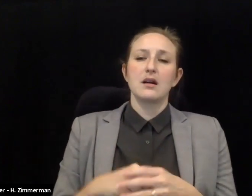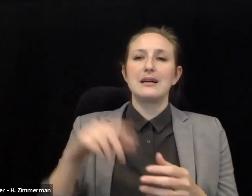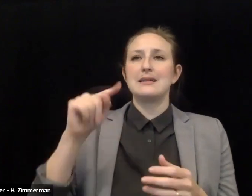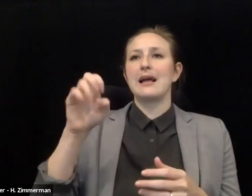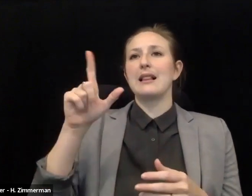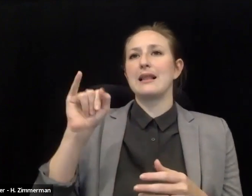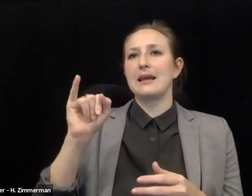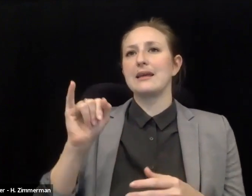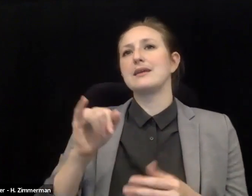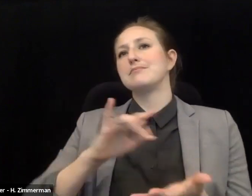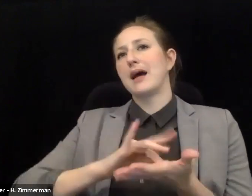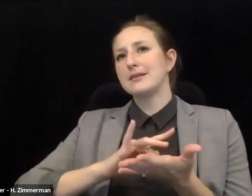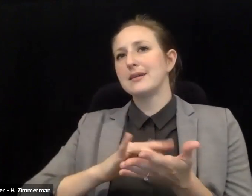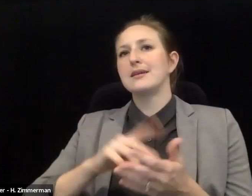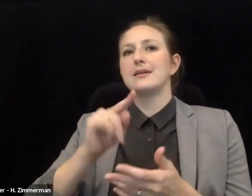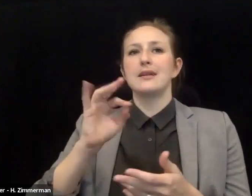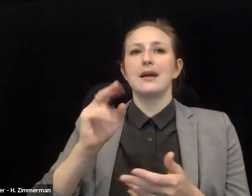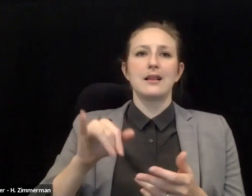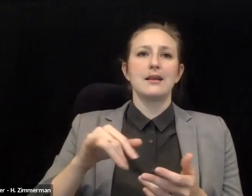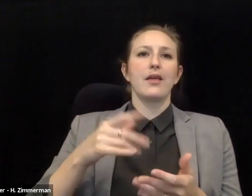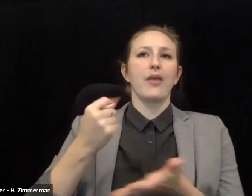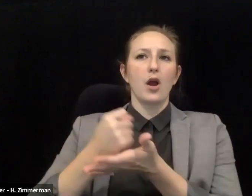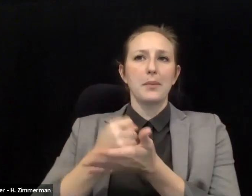a while back, and they were talking about. Using services like seven cups,